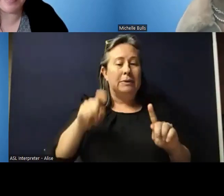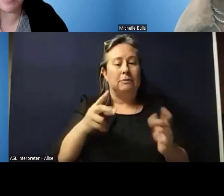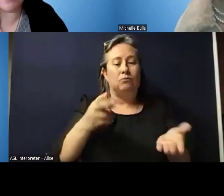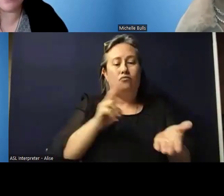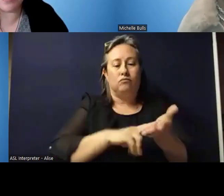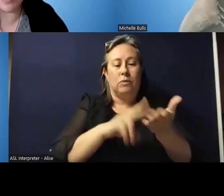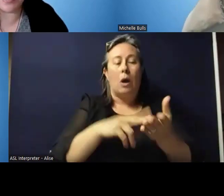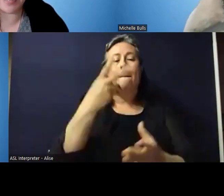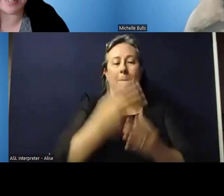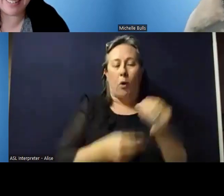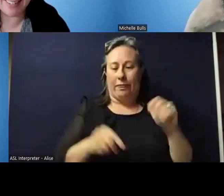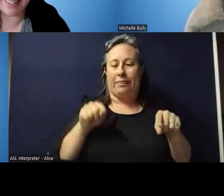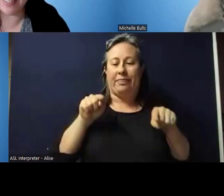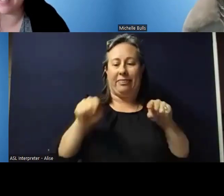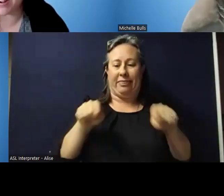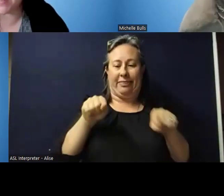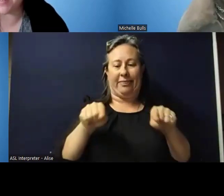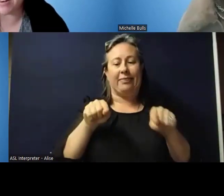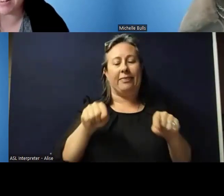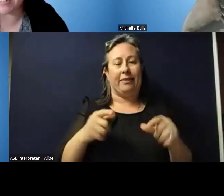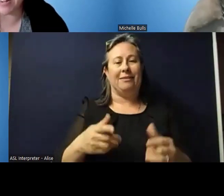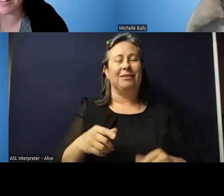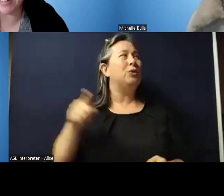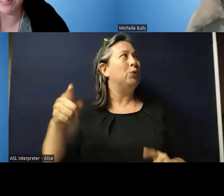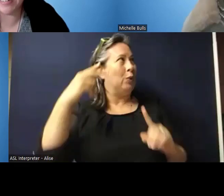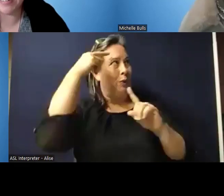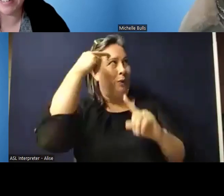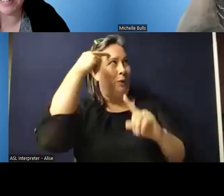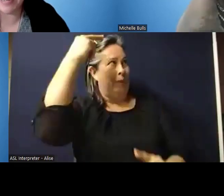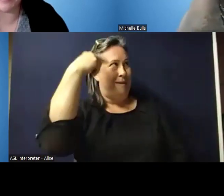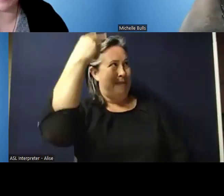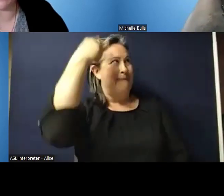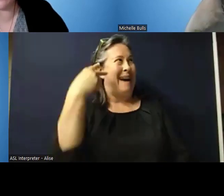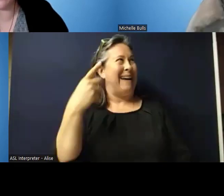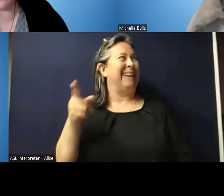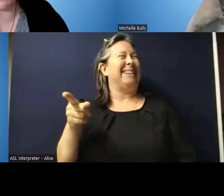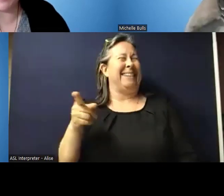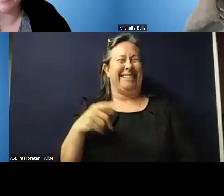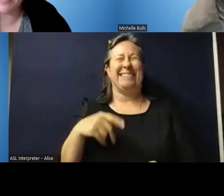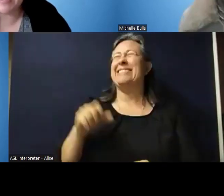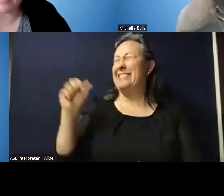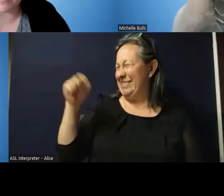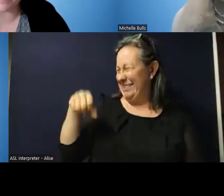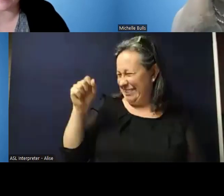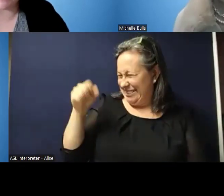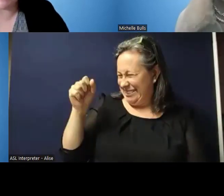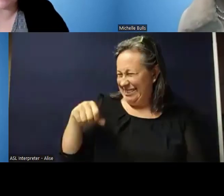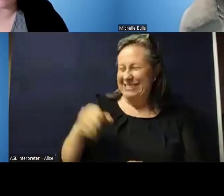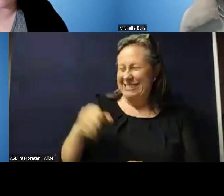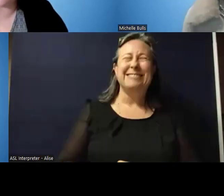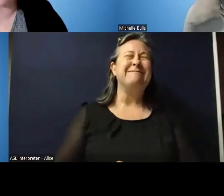Kasima Garst: Thank you so much, Michelle. You read my mind with that. Michelle Bulls: I know you attempted. Kasima Garst: All right.